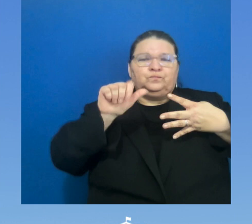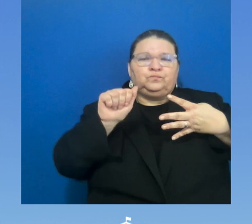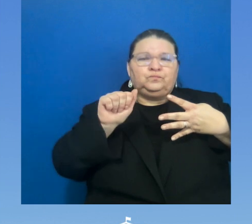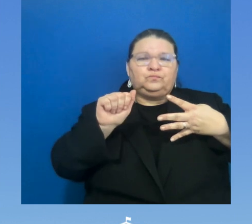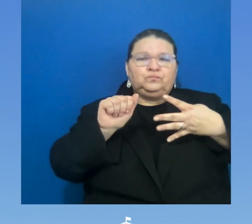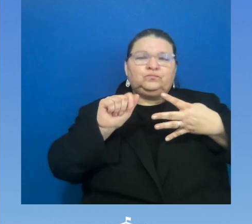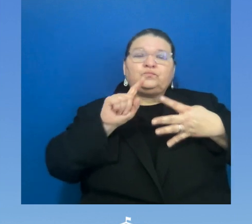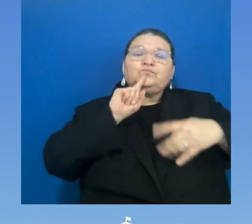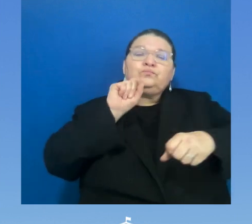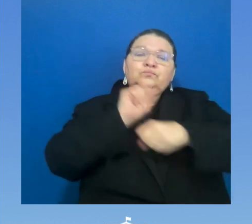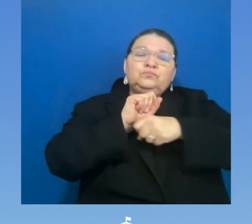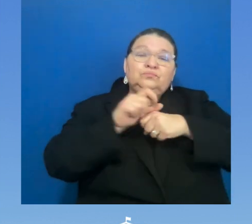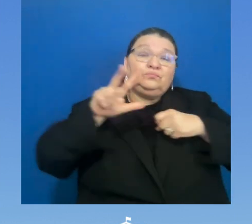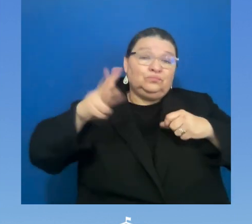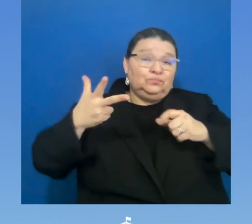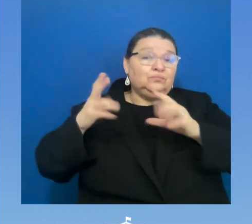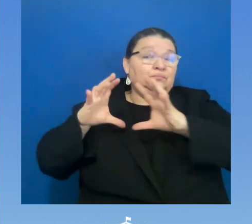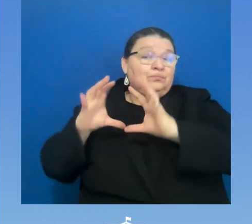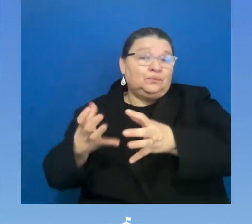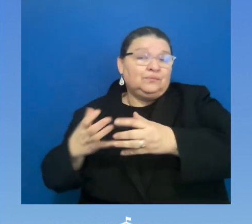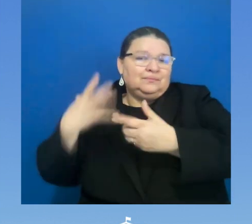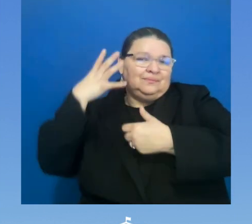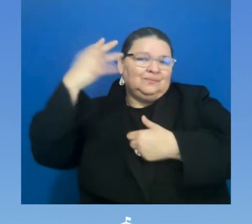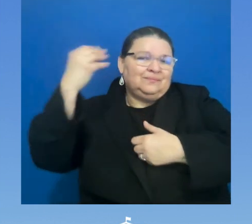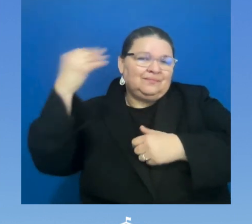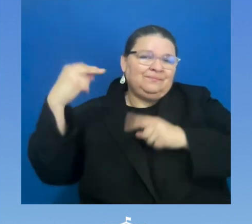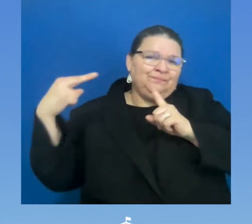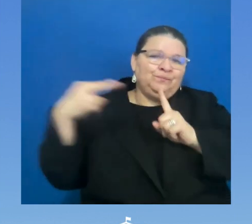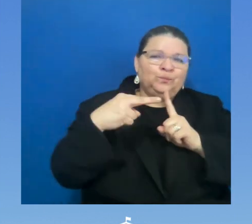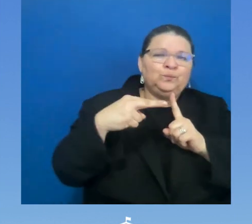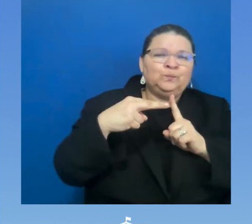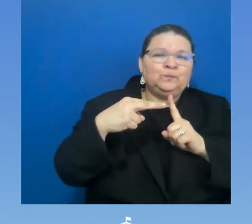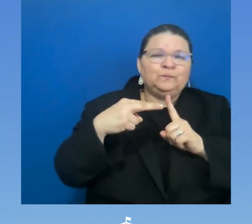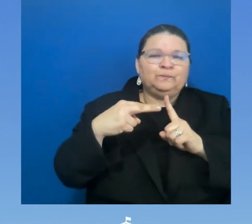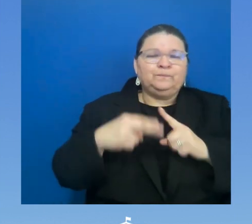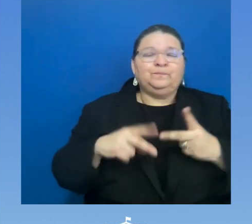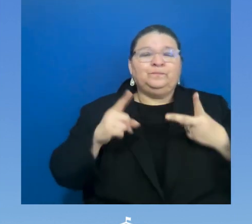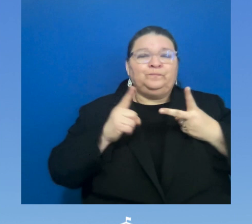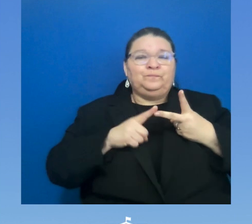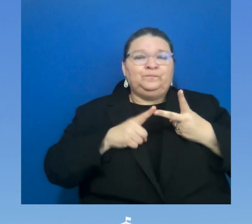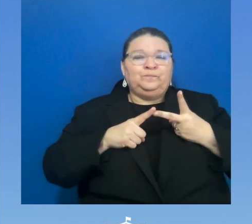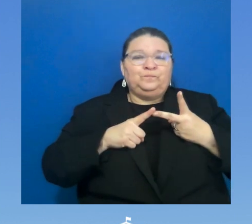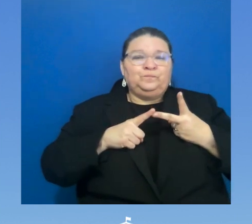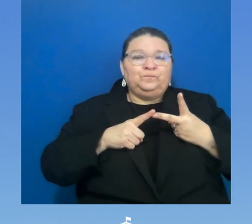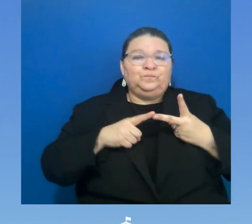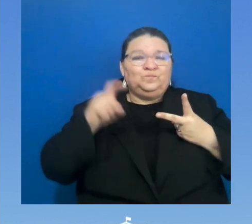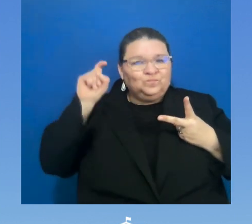And then you have to actually make the adjustments based on what the information tells you. You have to be willing to make that move.